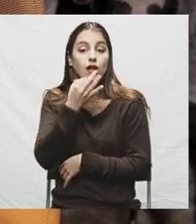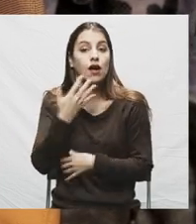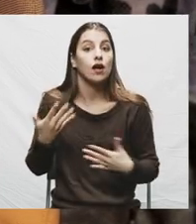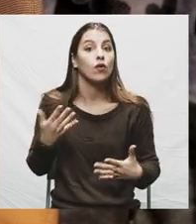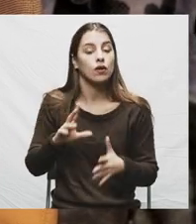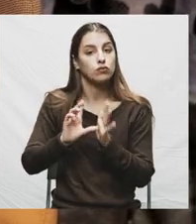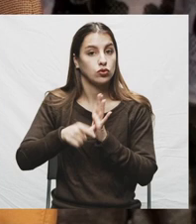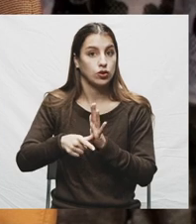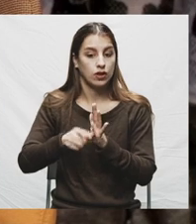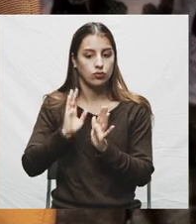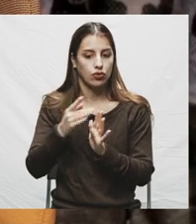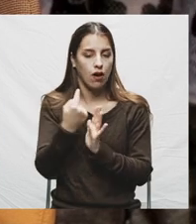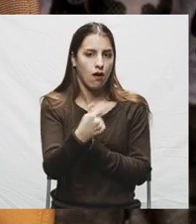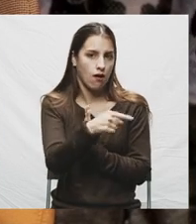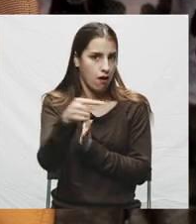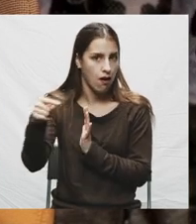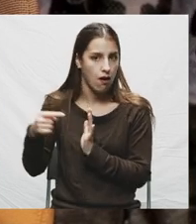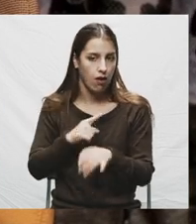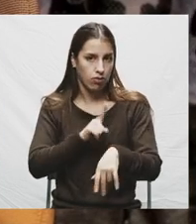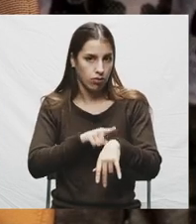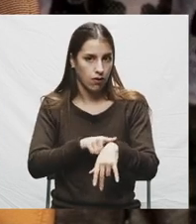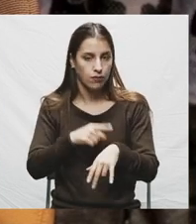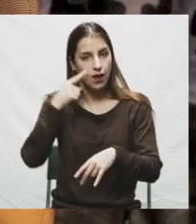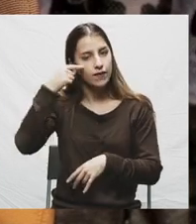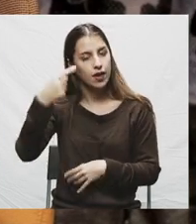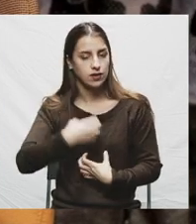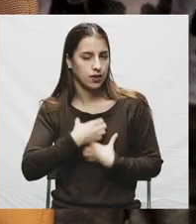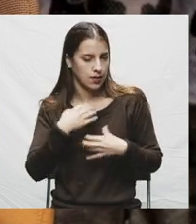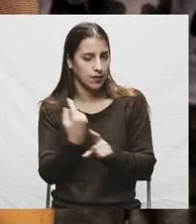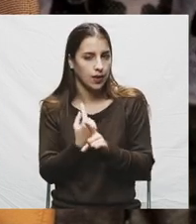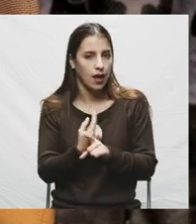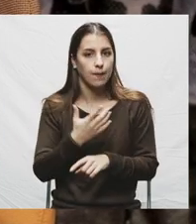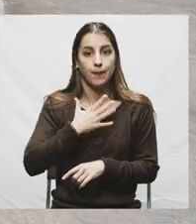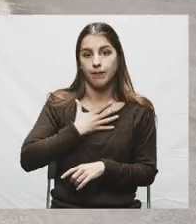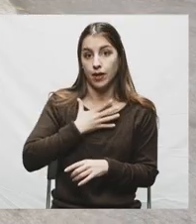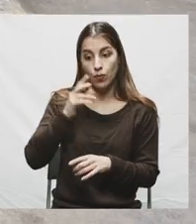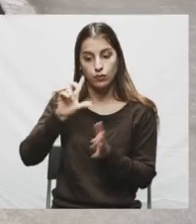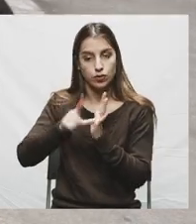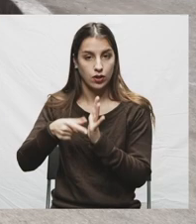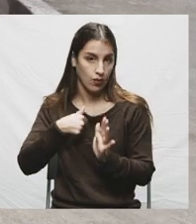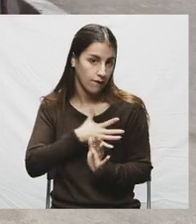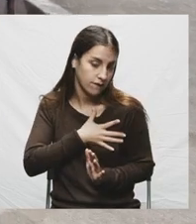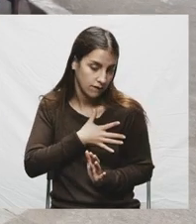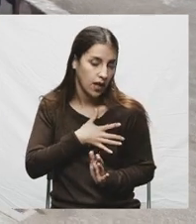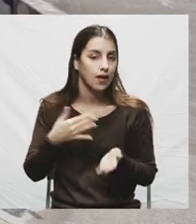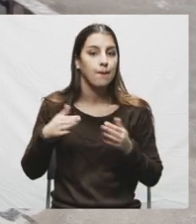I can talk about a project that comes from a long time, “Viagem Sentimental” It’s a project I truly enjoy.